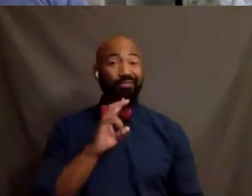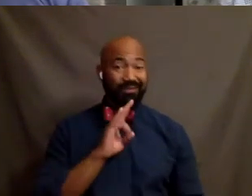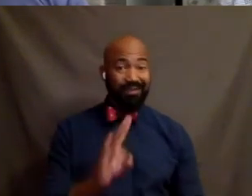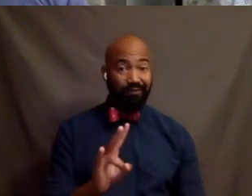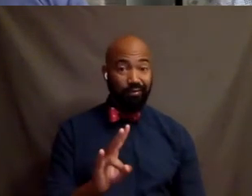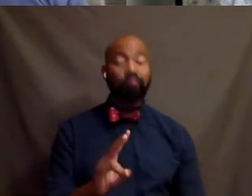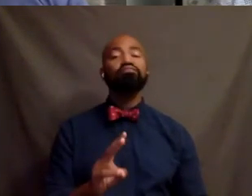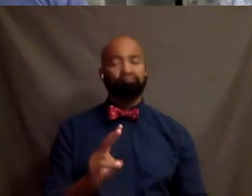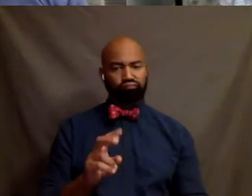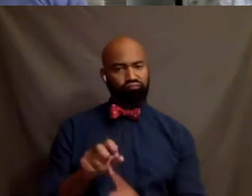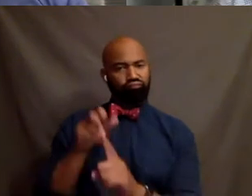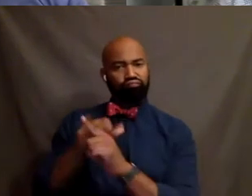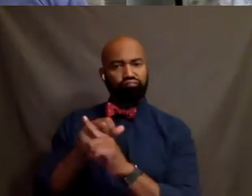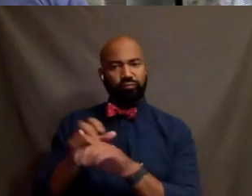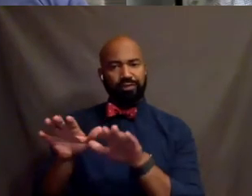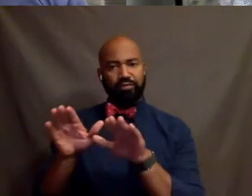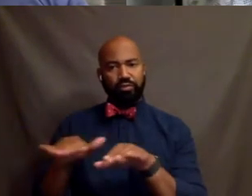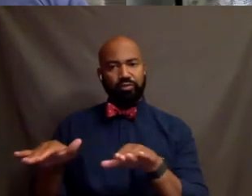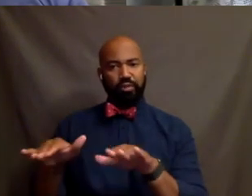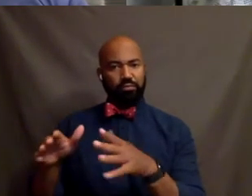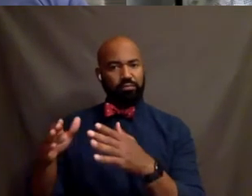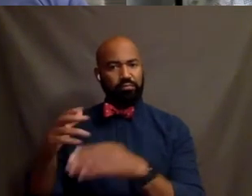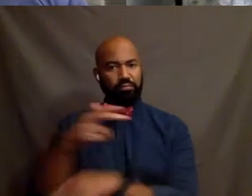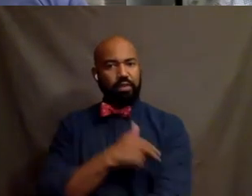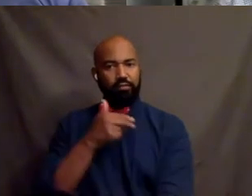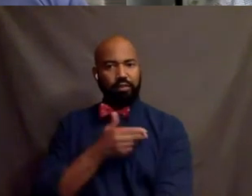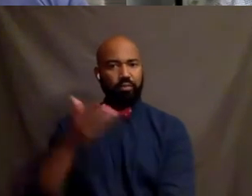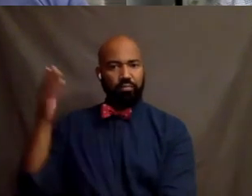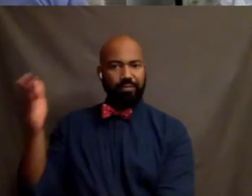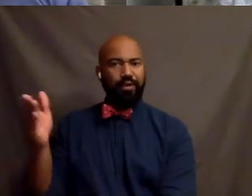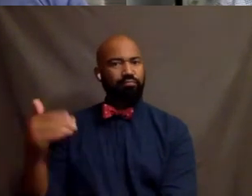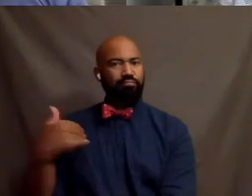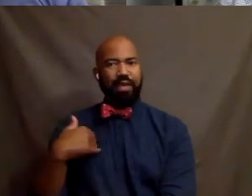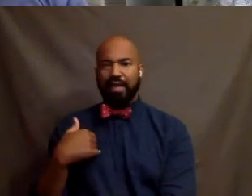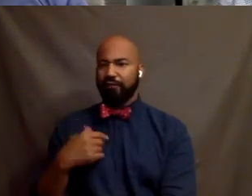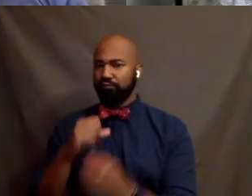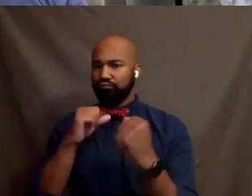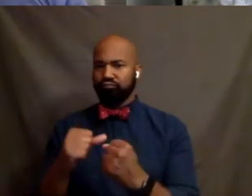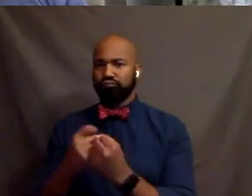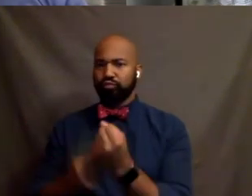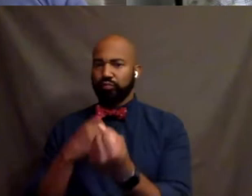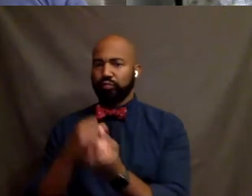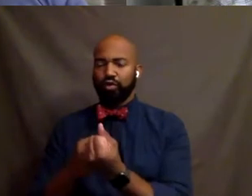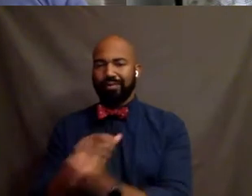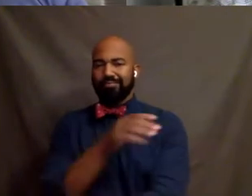They have an exceedingly well supported clinic there that can help navigate those questions.